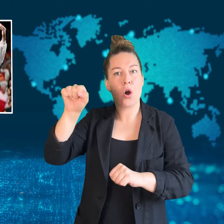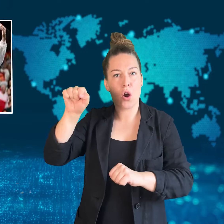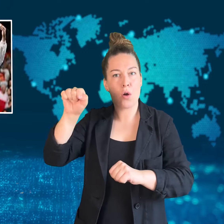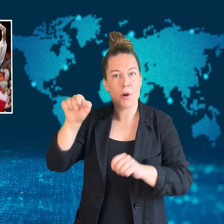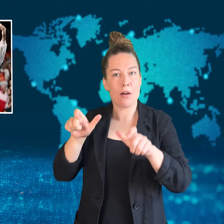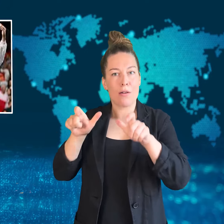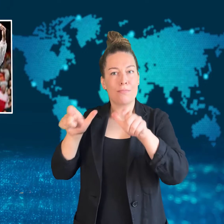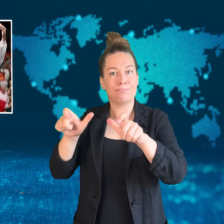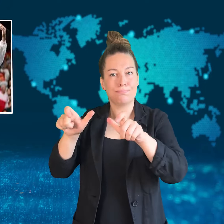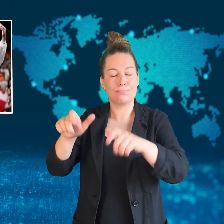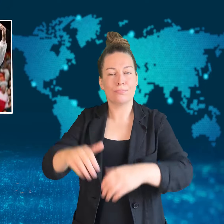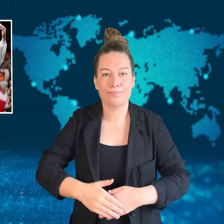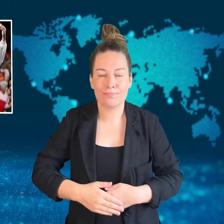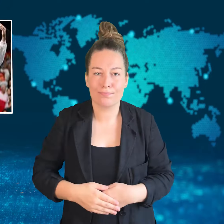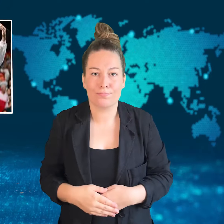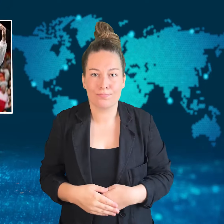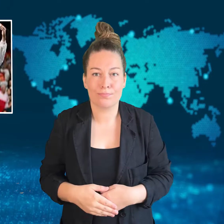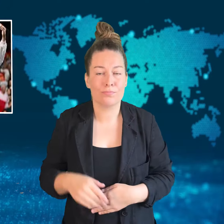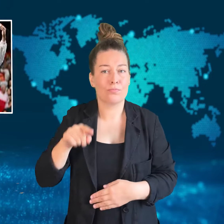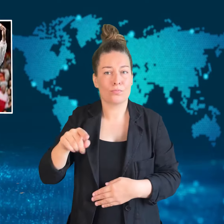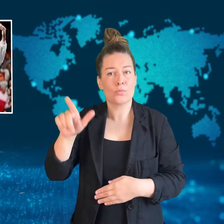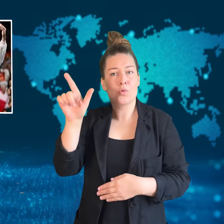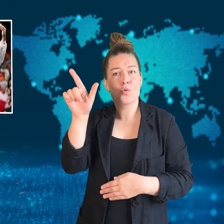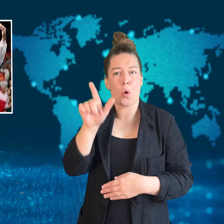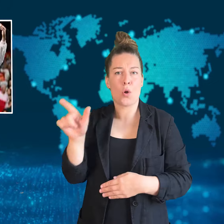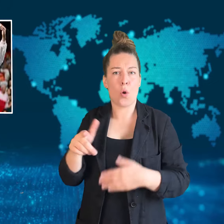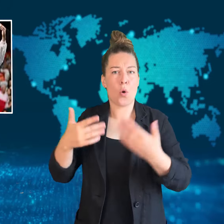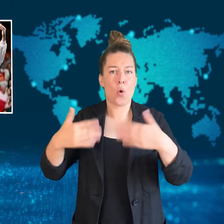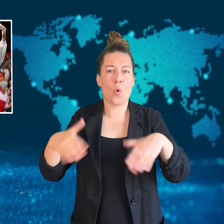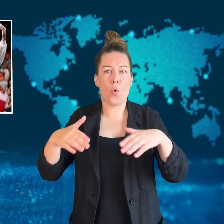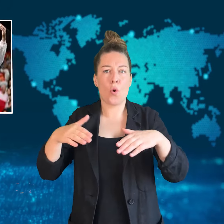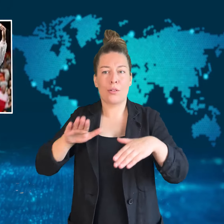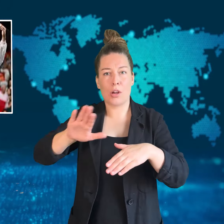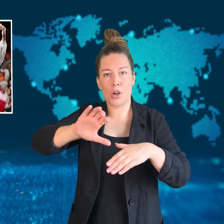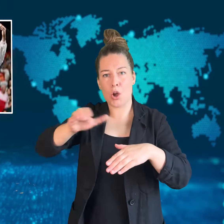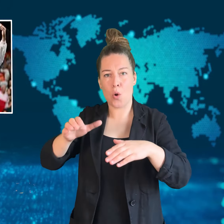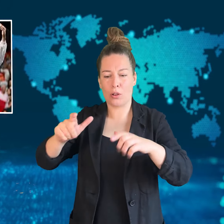exposed to life outside the walls of the North Korean communist state.